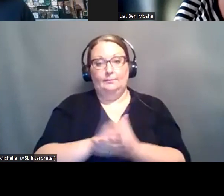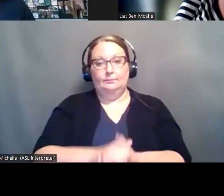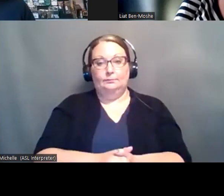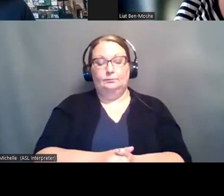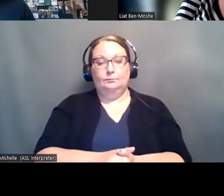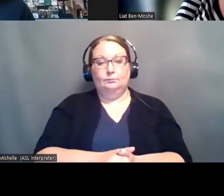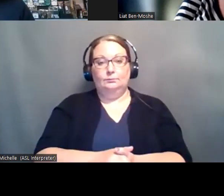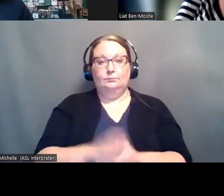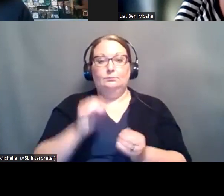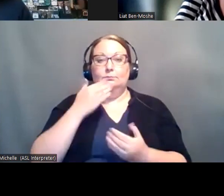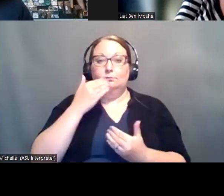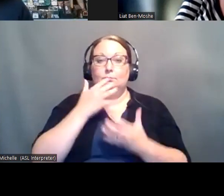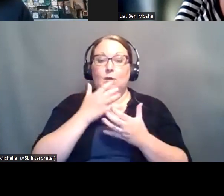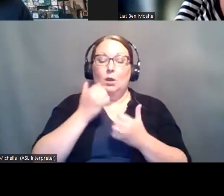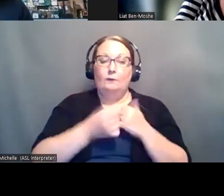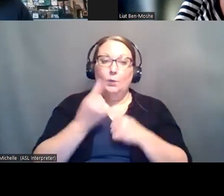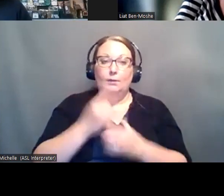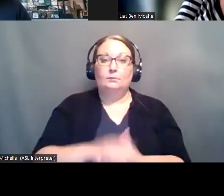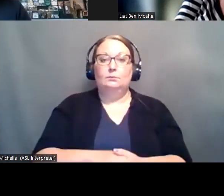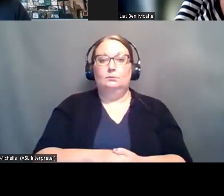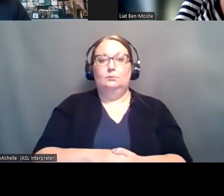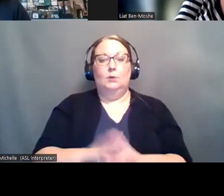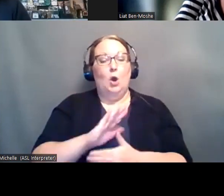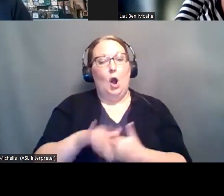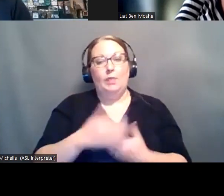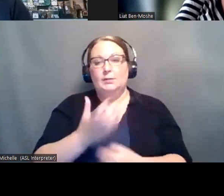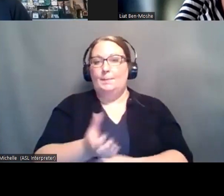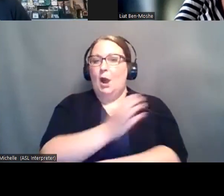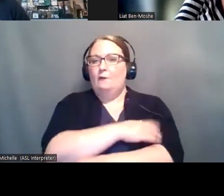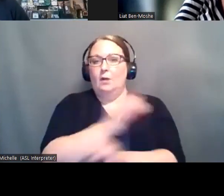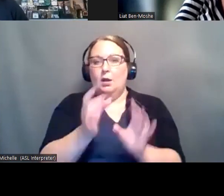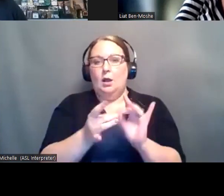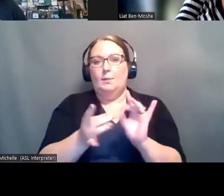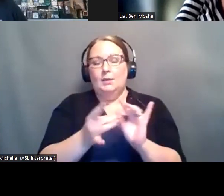Thank you, everyone. All these powerful comments just try